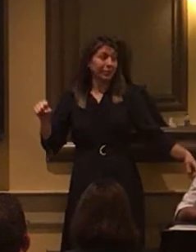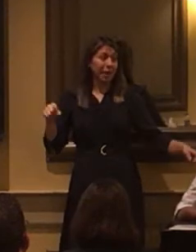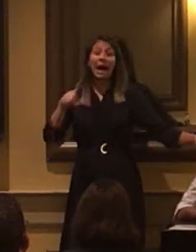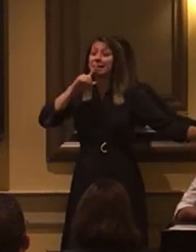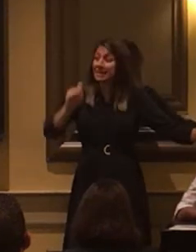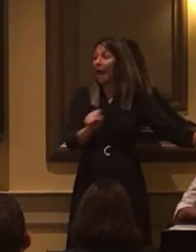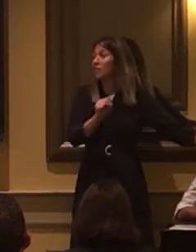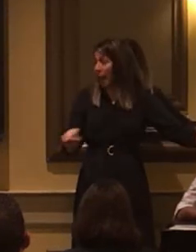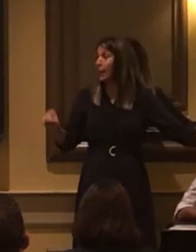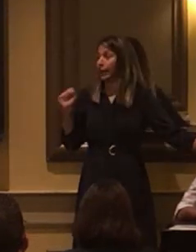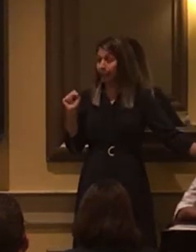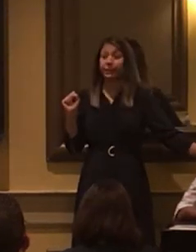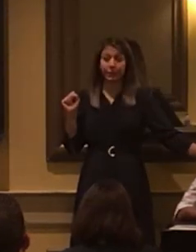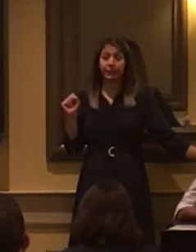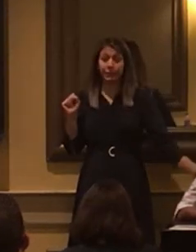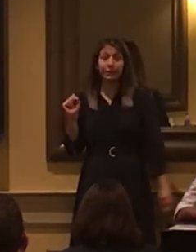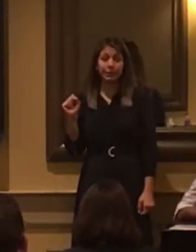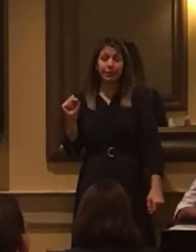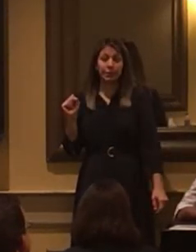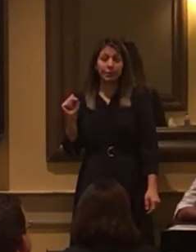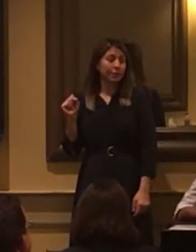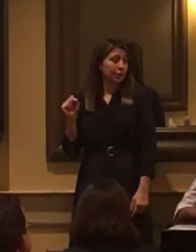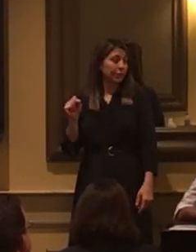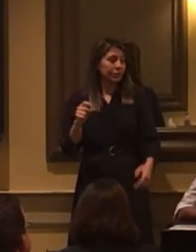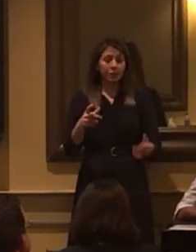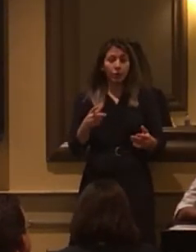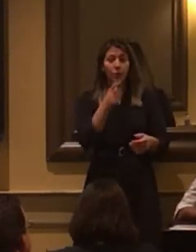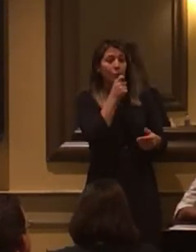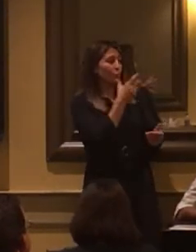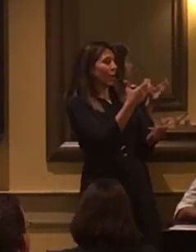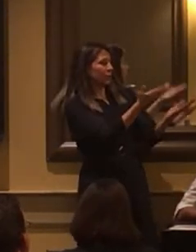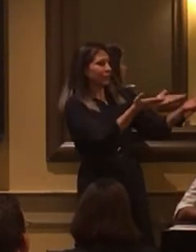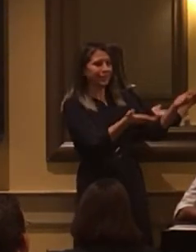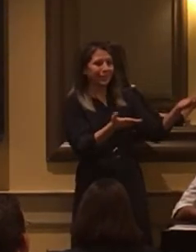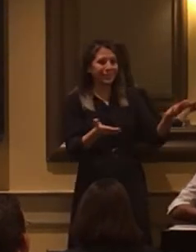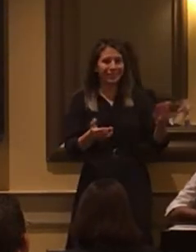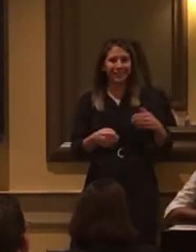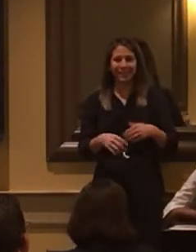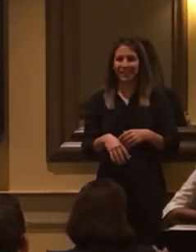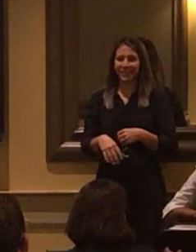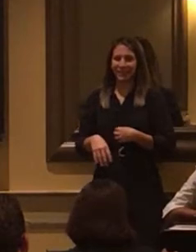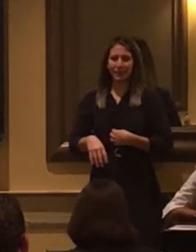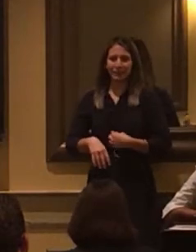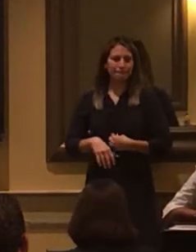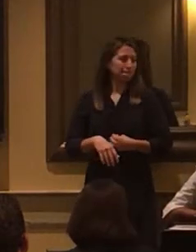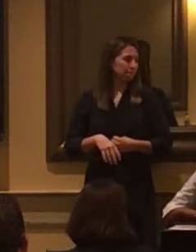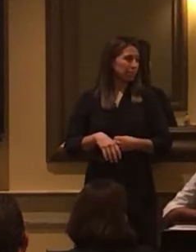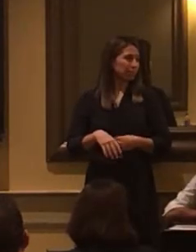Definitely. (CROSSTALK)